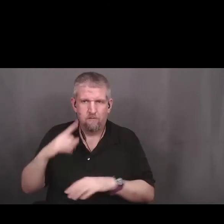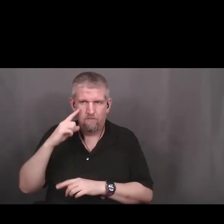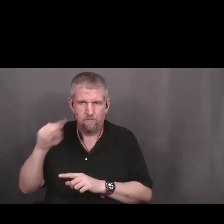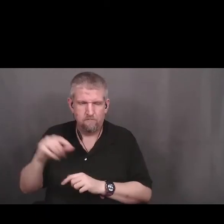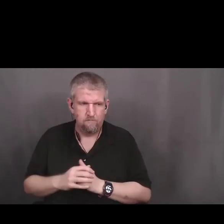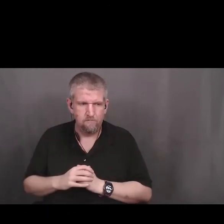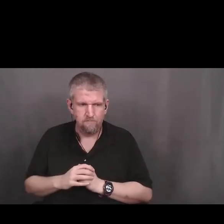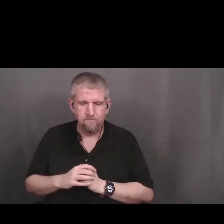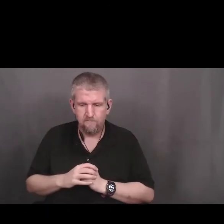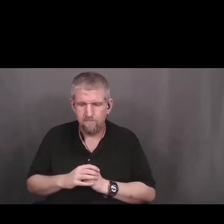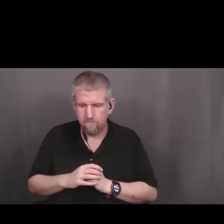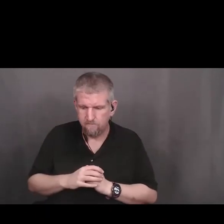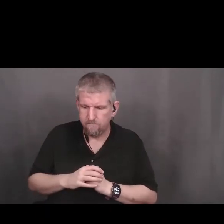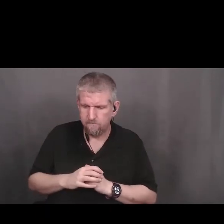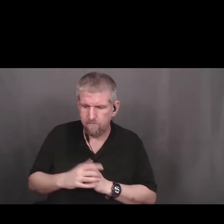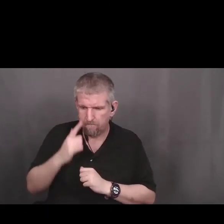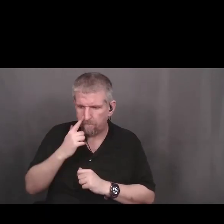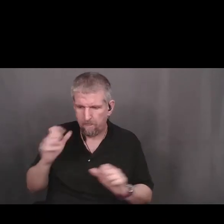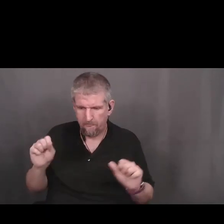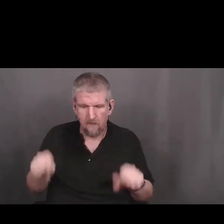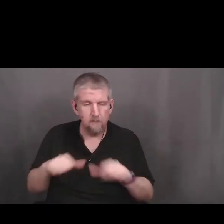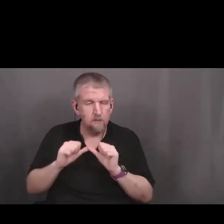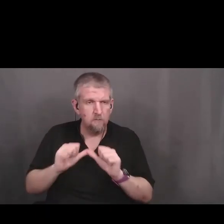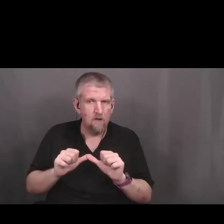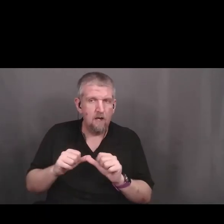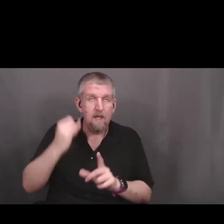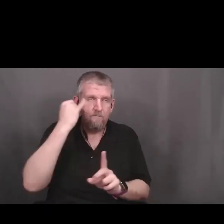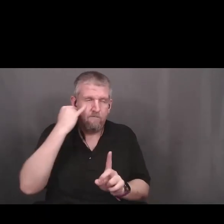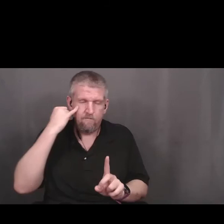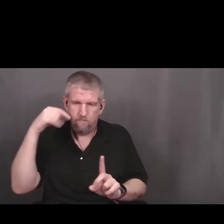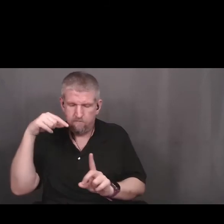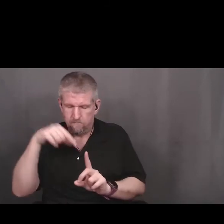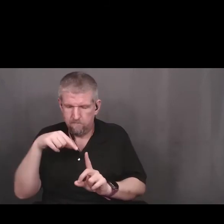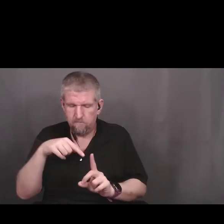So, they would still be able to, provided that they do have a diagnosis